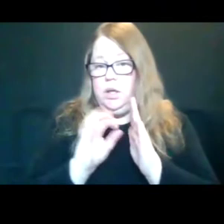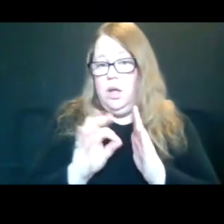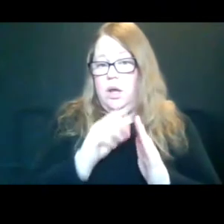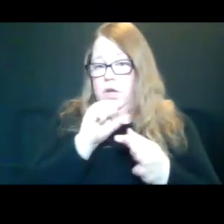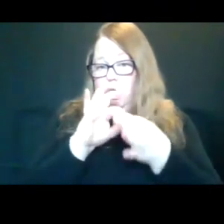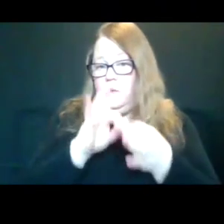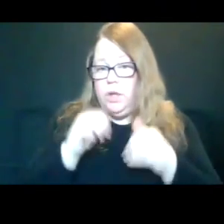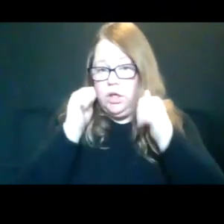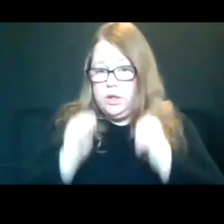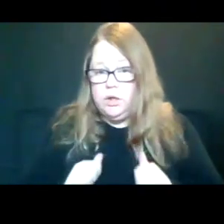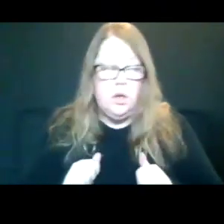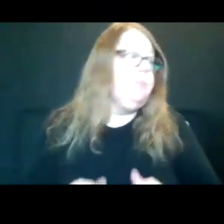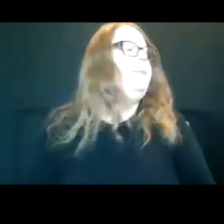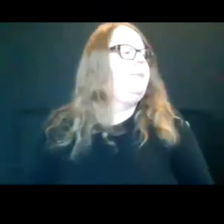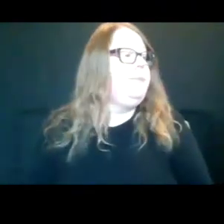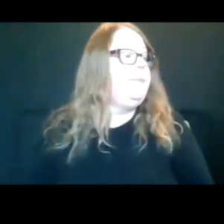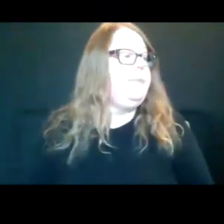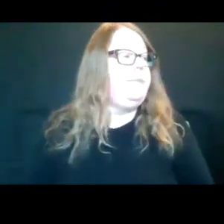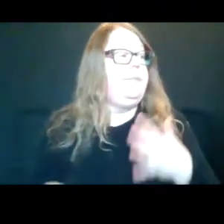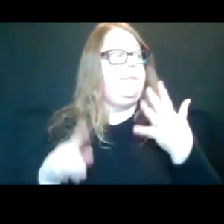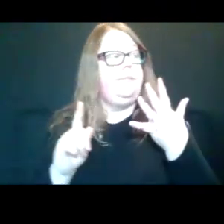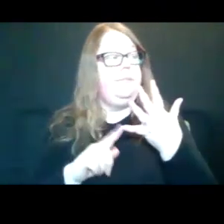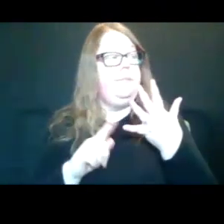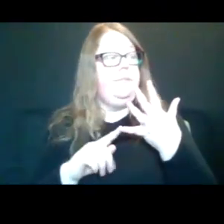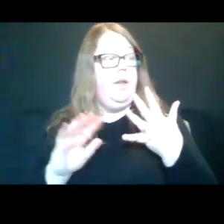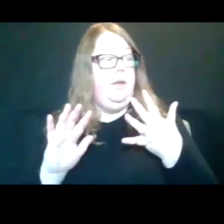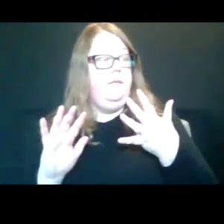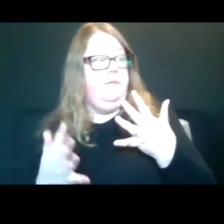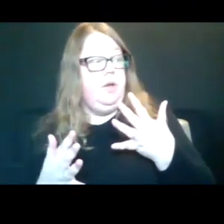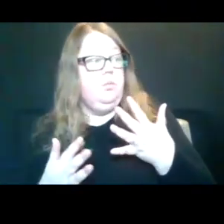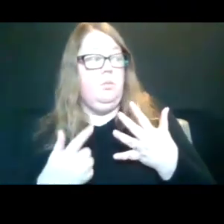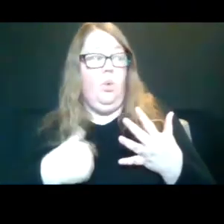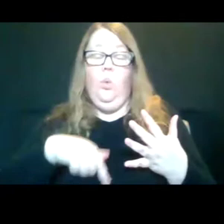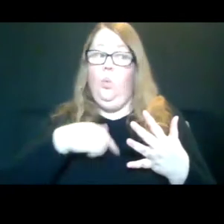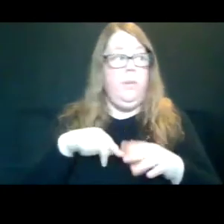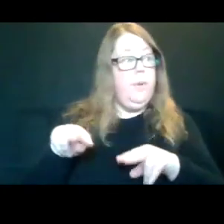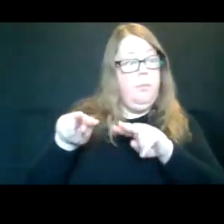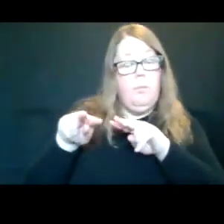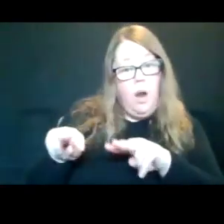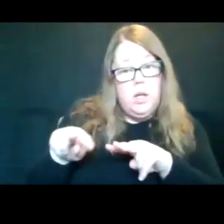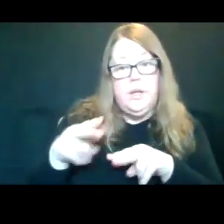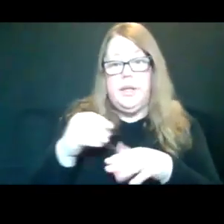of age-related hearing loss. Fifth We’ve been monitoring and sharing